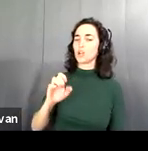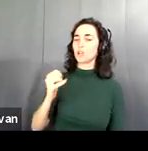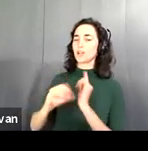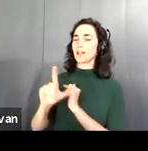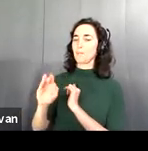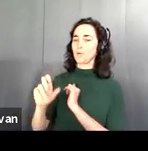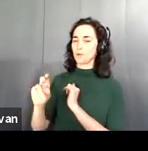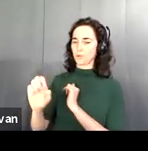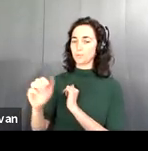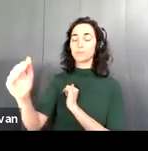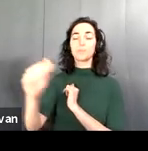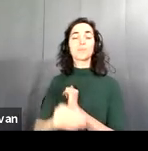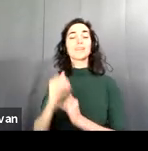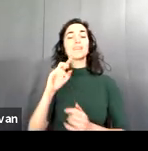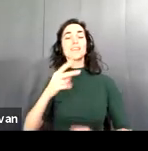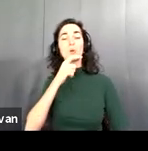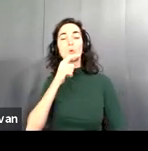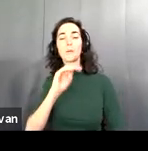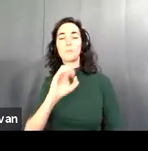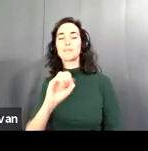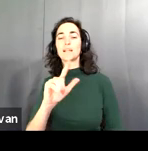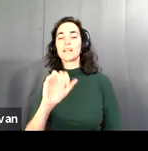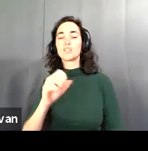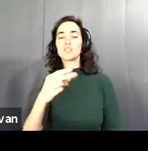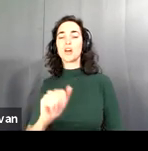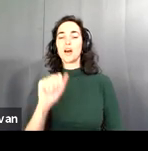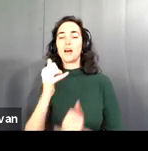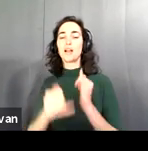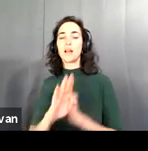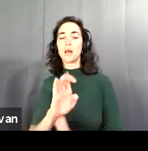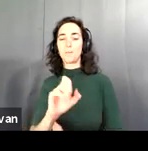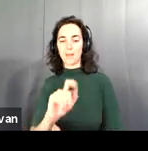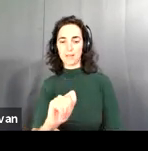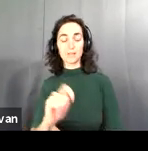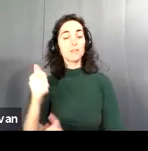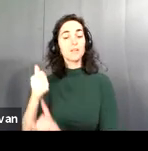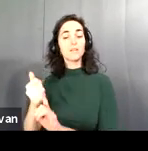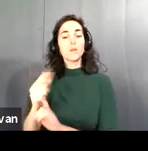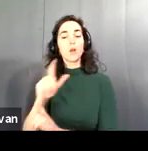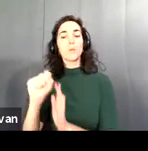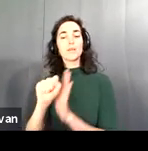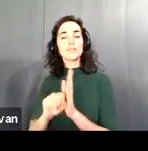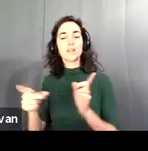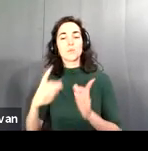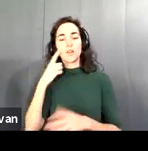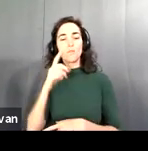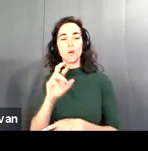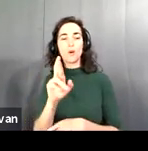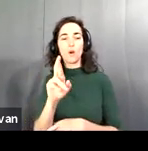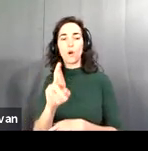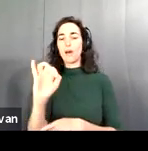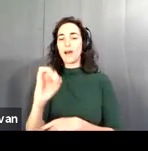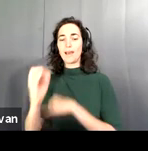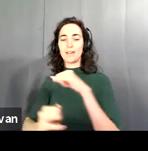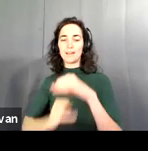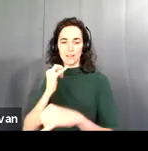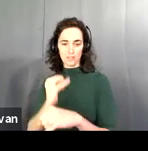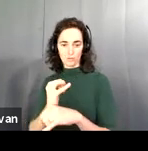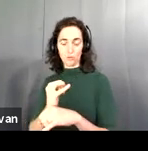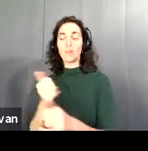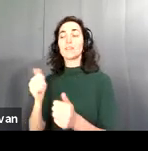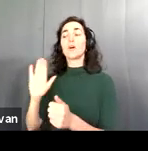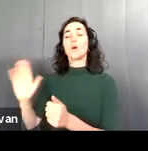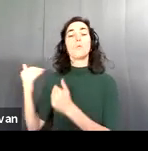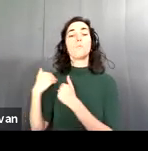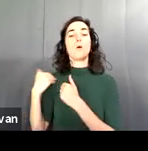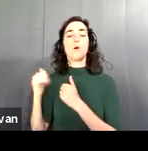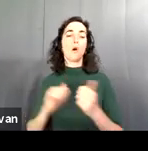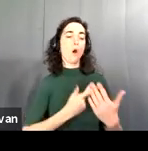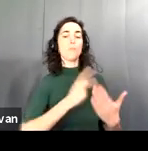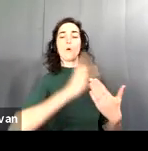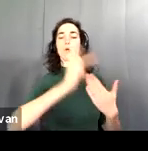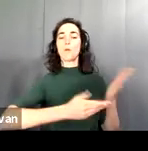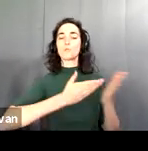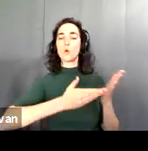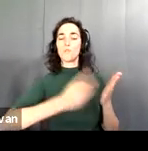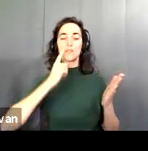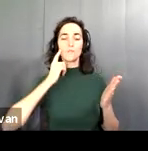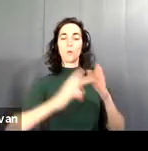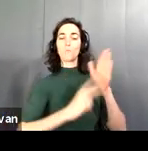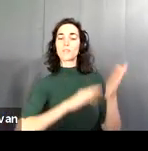And second, we have Miss Leisha best Leisha is the Louisiana State Director for ri international presently overseeing all programs, services at the bridge center for hope.